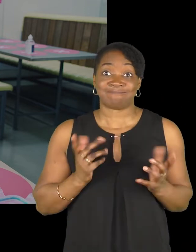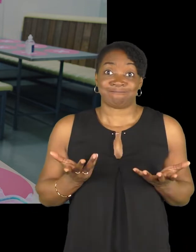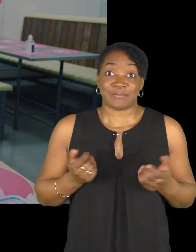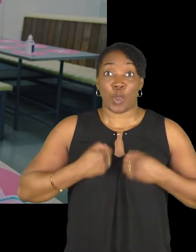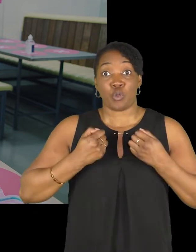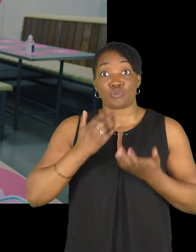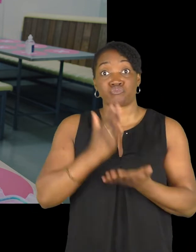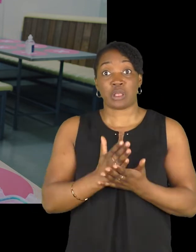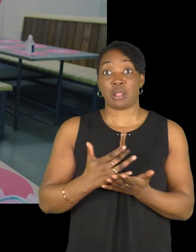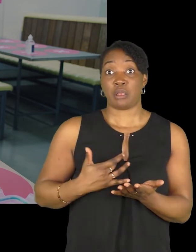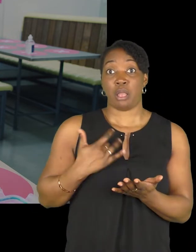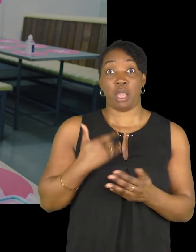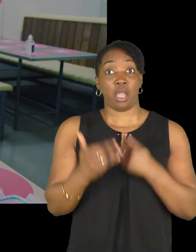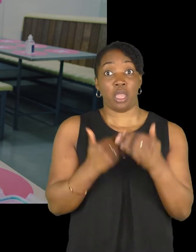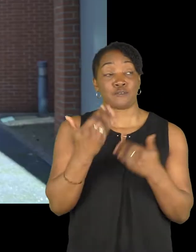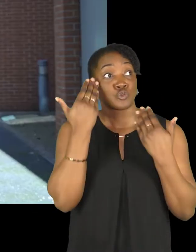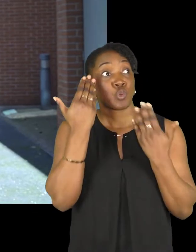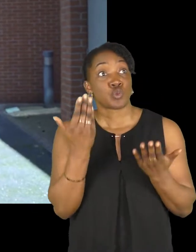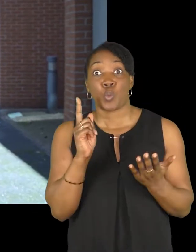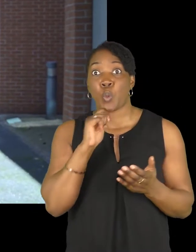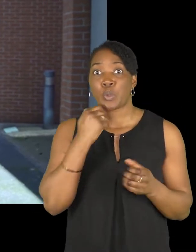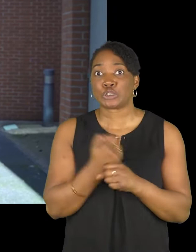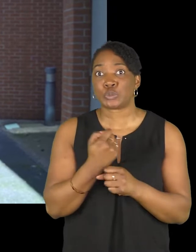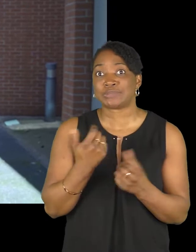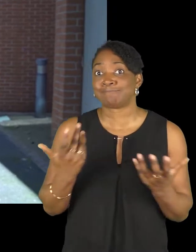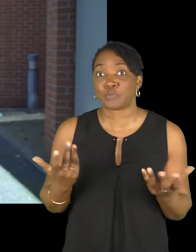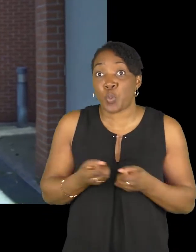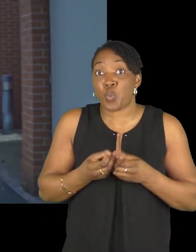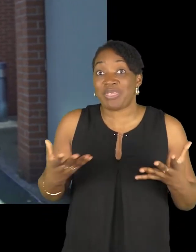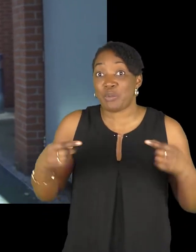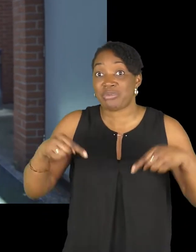reality. This is our reality. We don't know what we would be doing outside of it. We're constantly